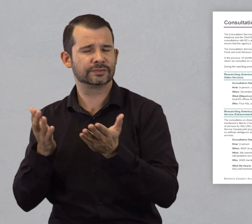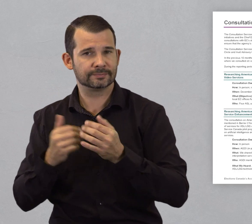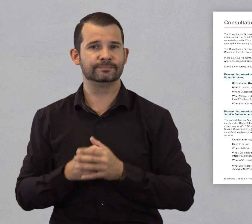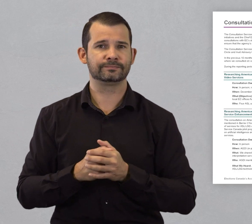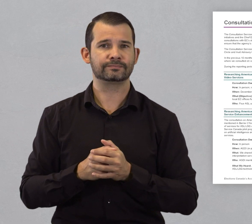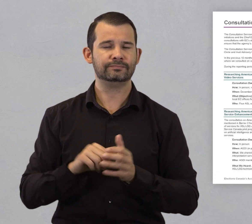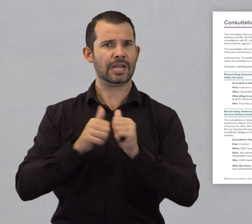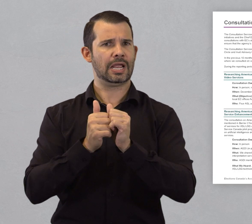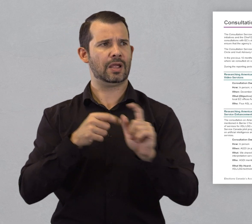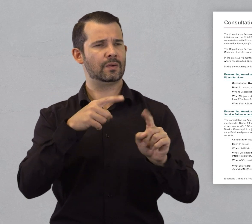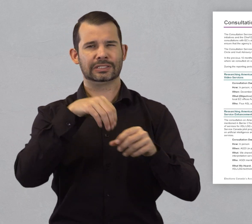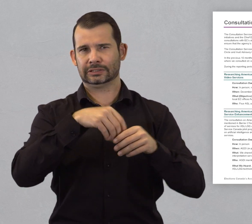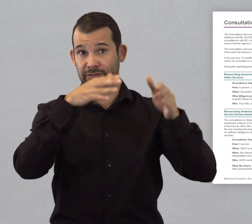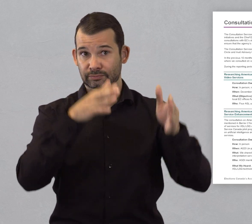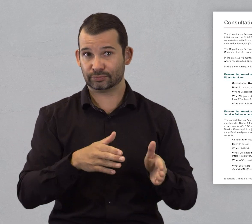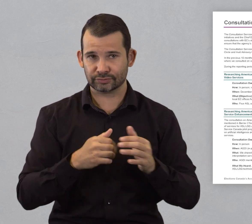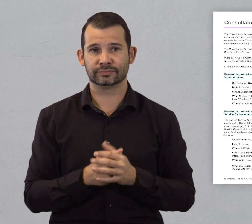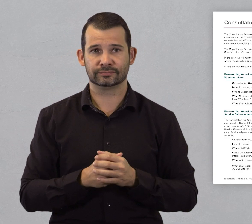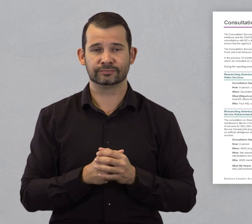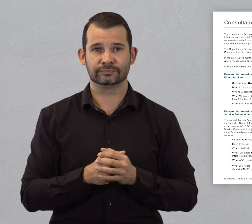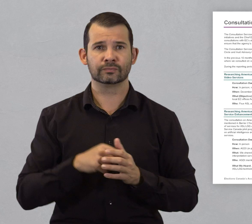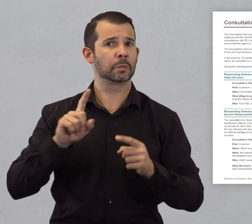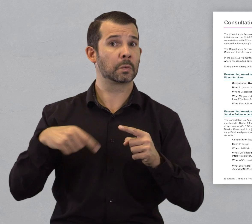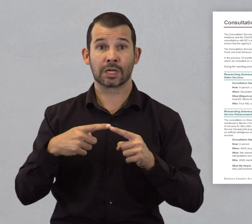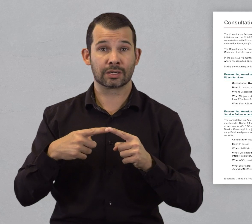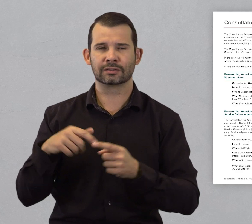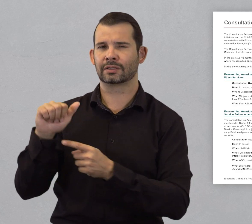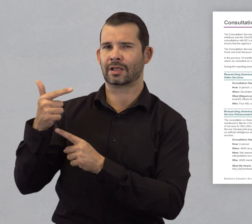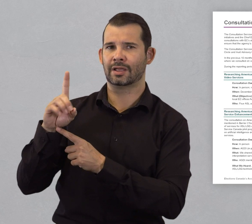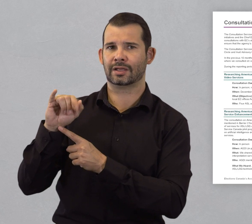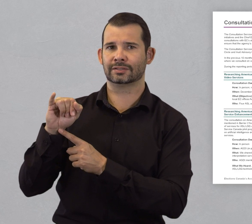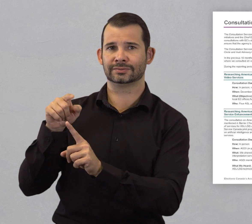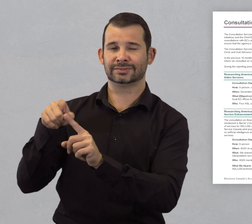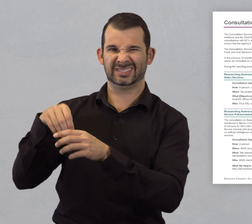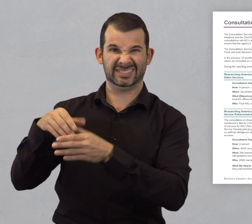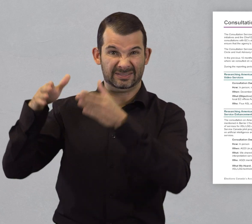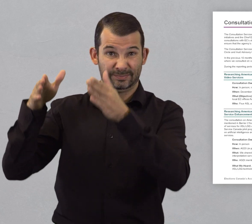How: In person When: AGDI (in person):